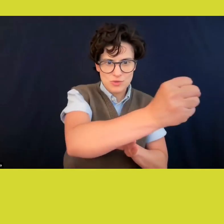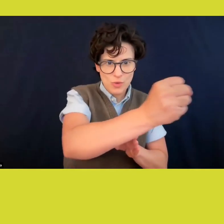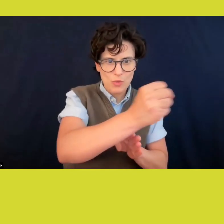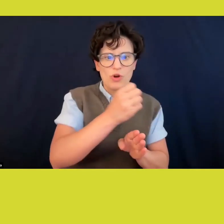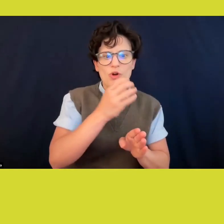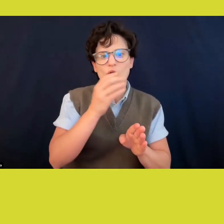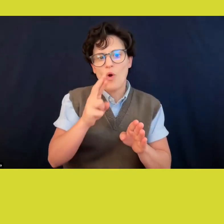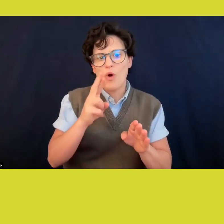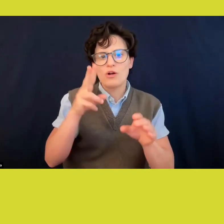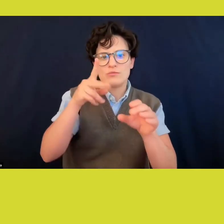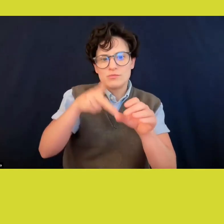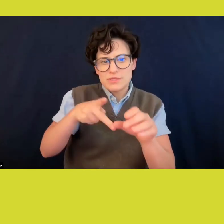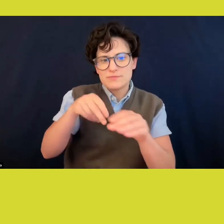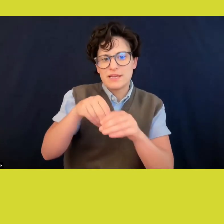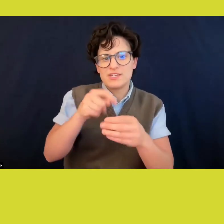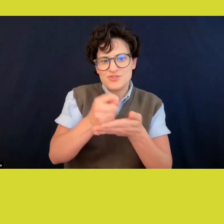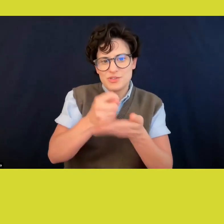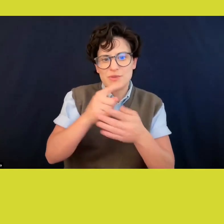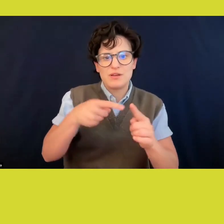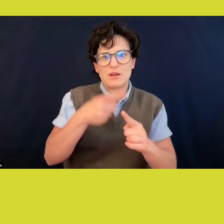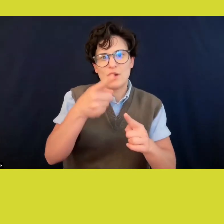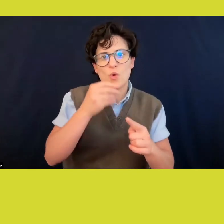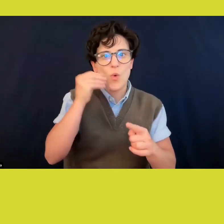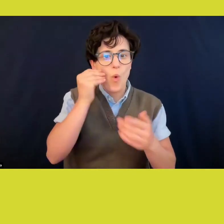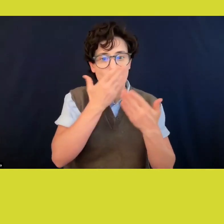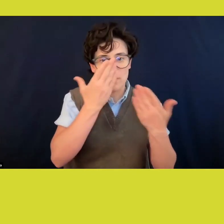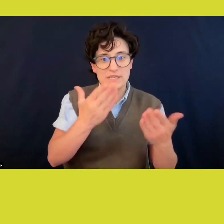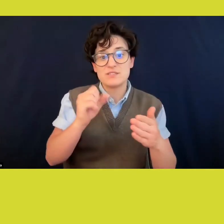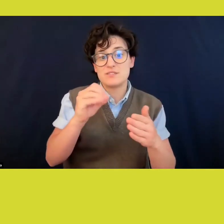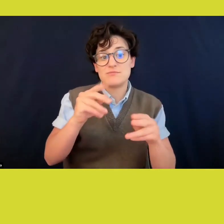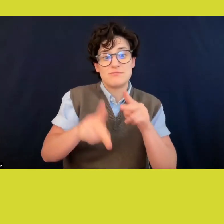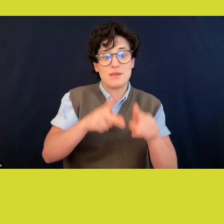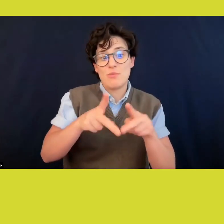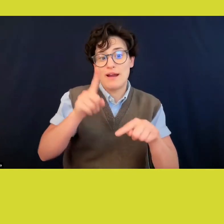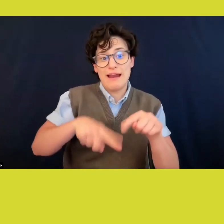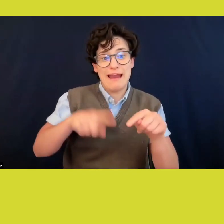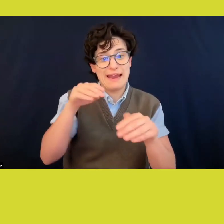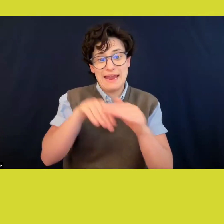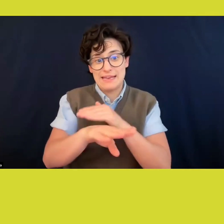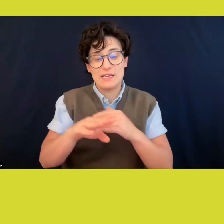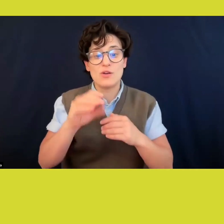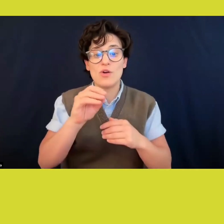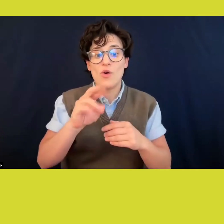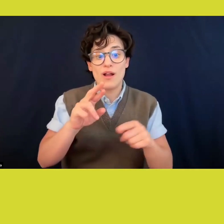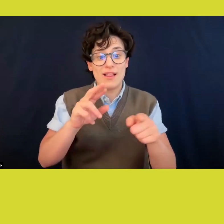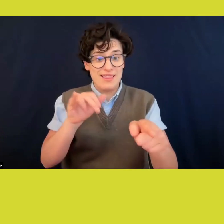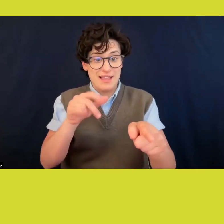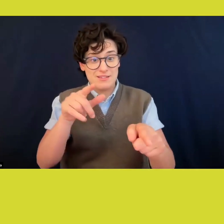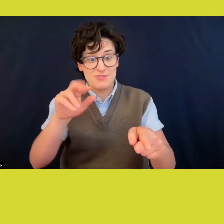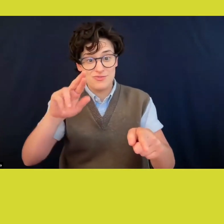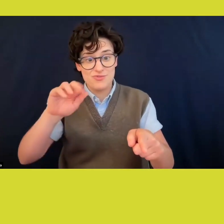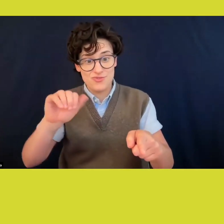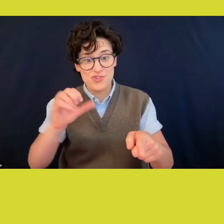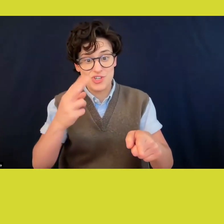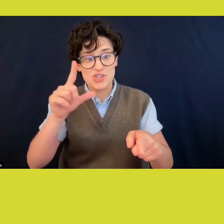Or, as Rachelle said, also that if you're in that type of housing that requires sobriety and compliance,